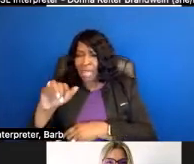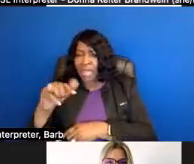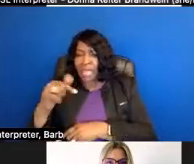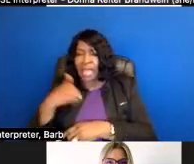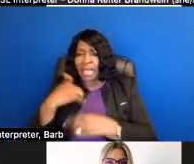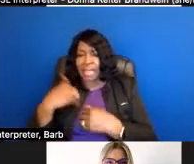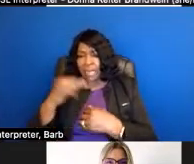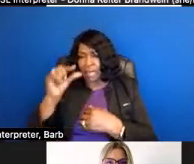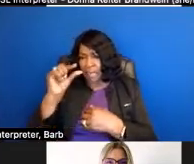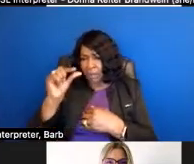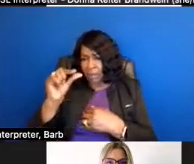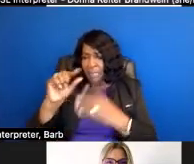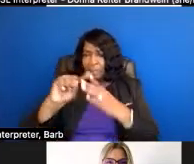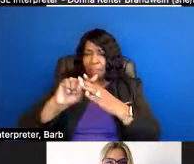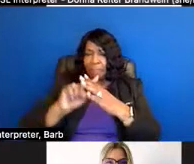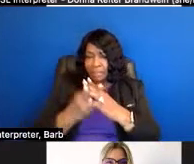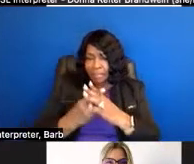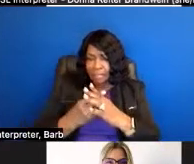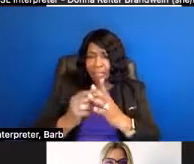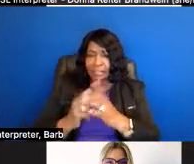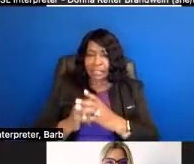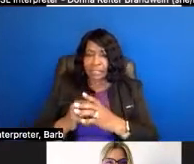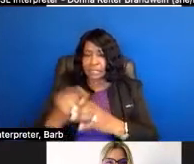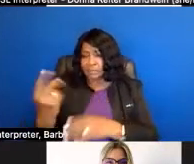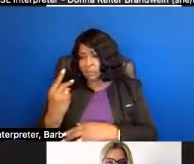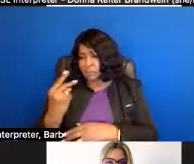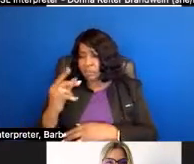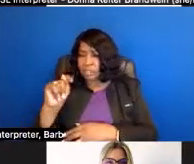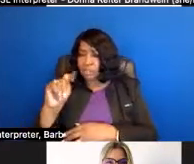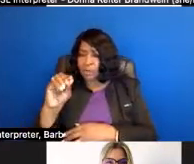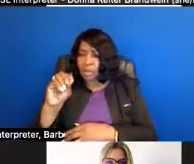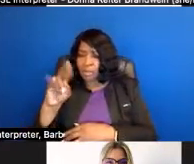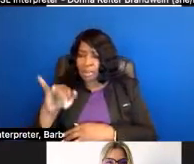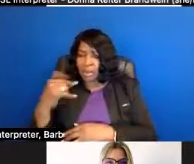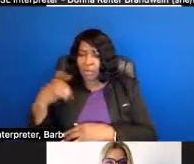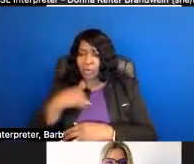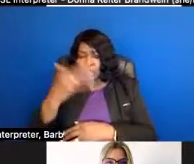And so while Toni and I had gotten to know each other